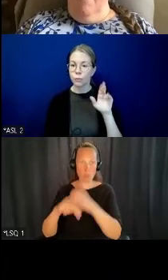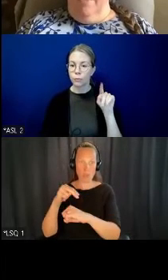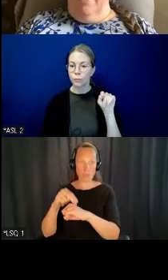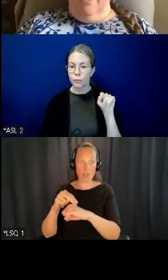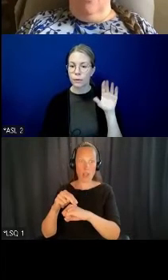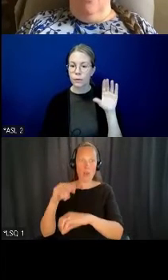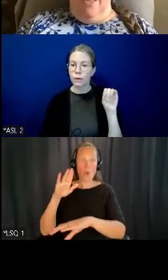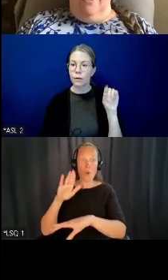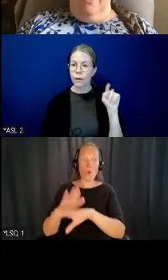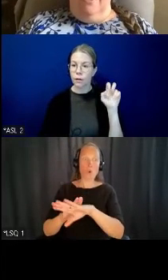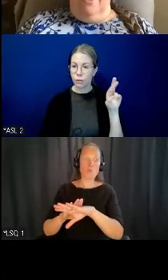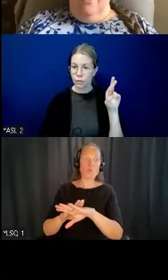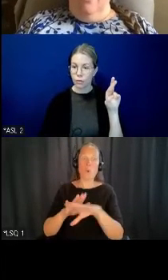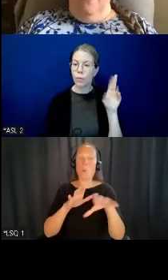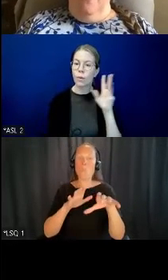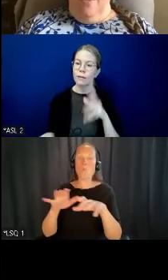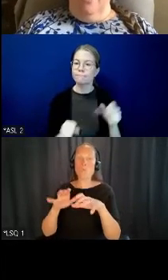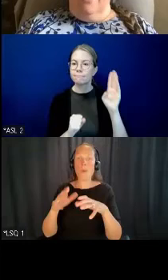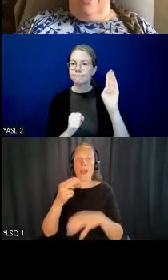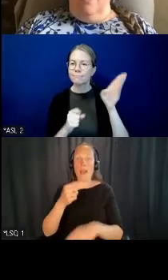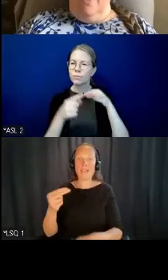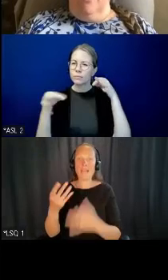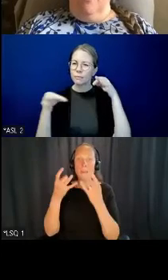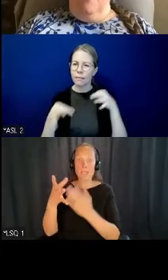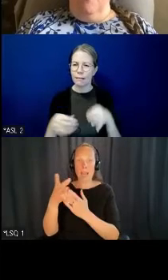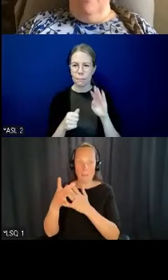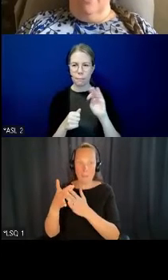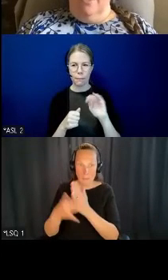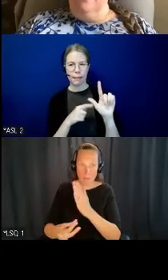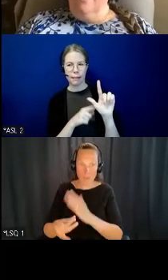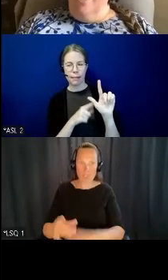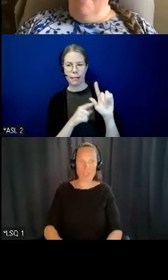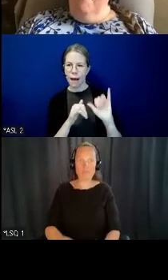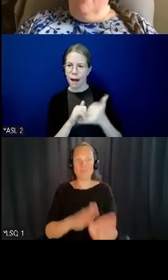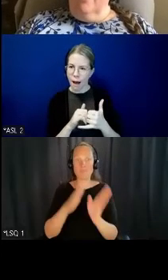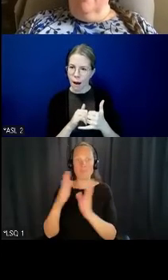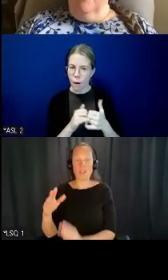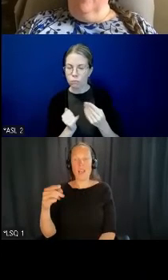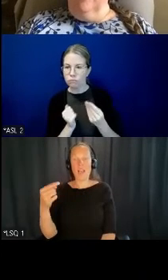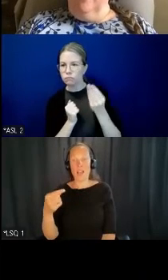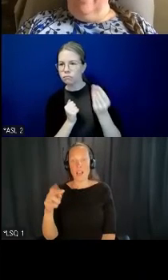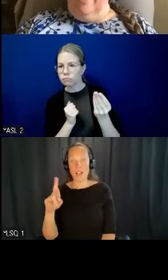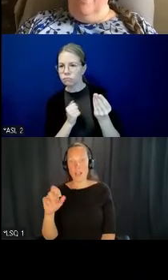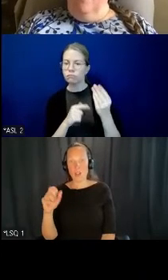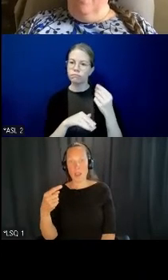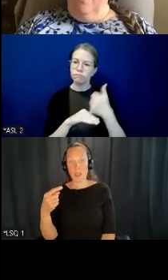HOW A BILL IS CREATED. THE VARIOUS ASPECTS OF THE PROCESS. AND MOST IMPORTANTLY,